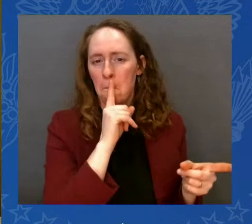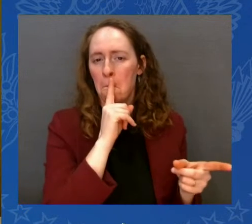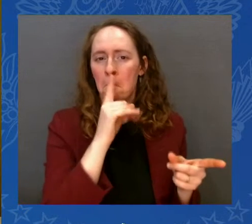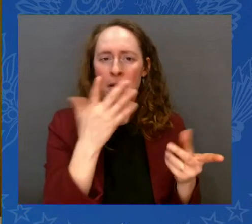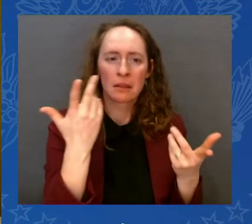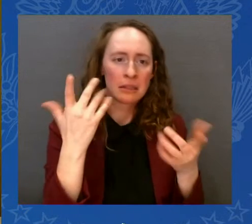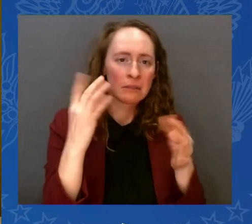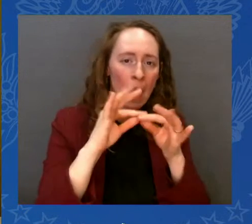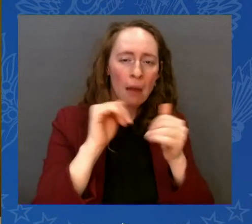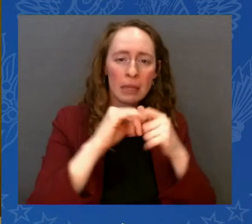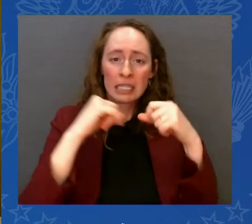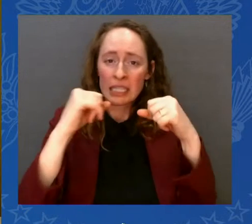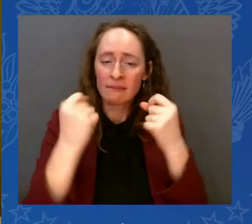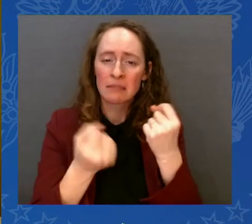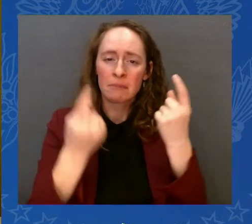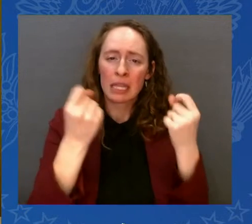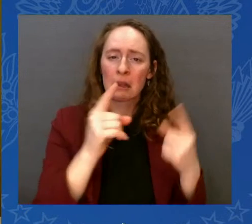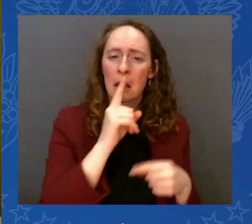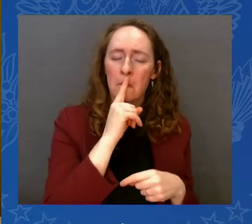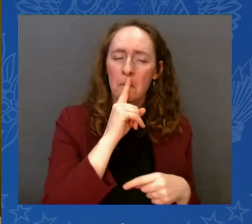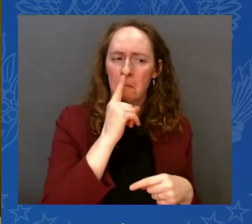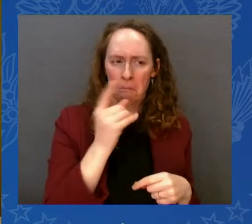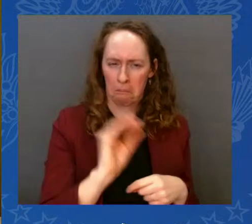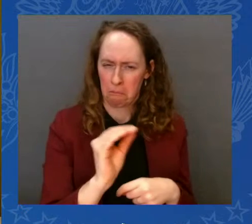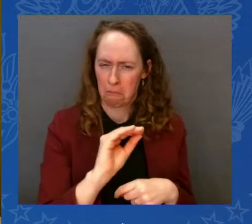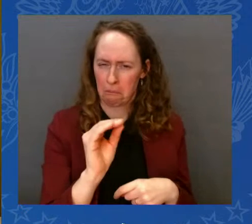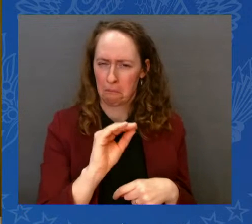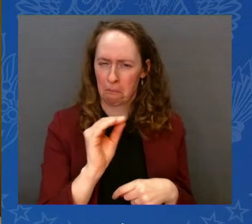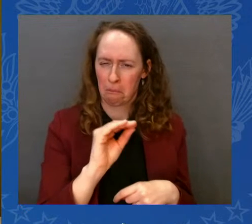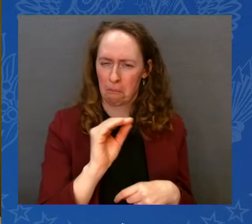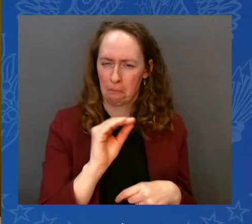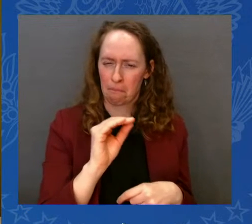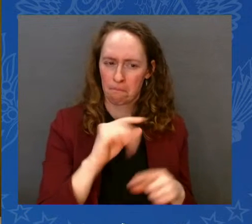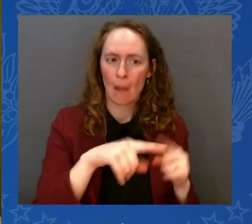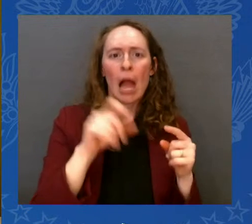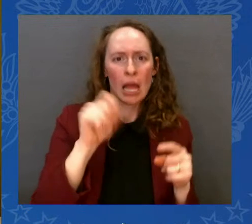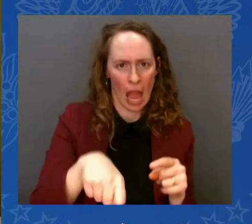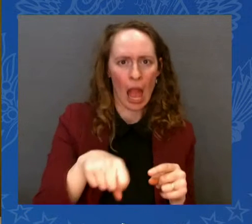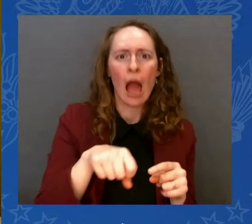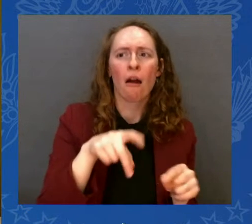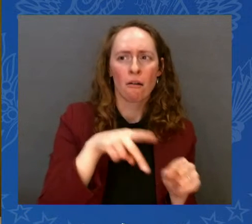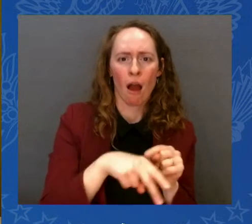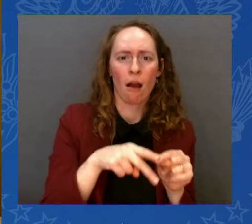by just doing what we already passed. You know, the fact is that the --